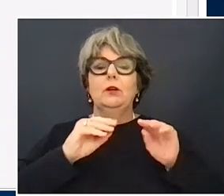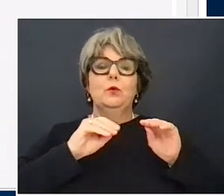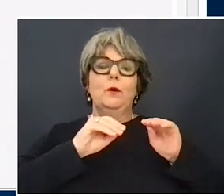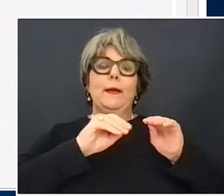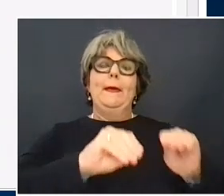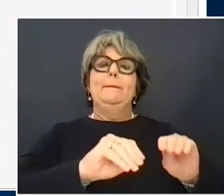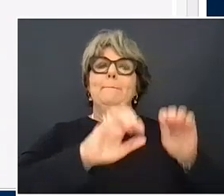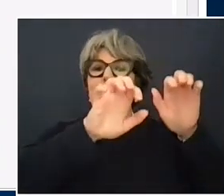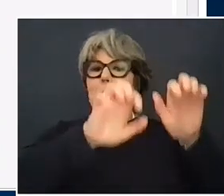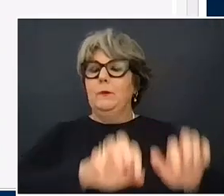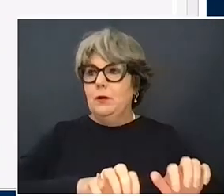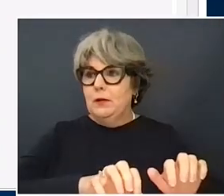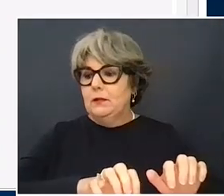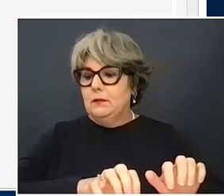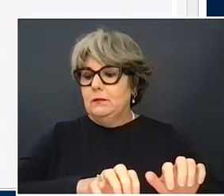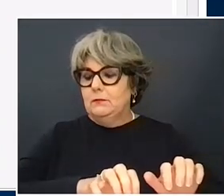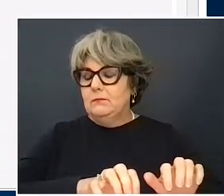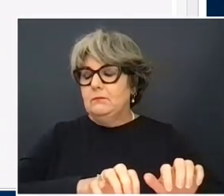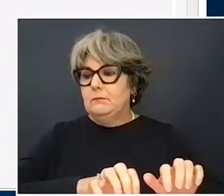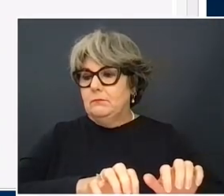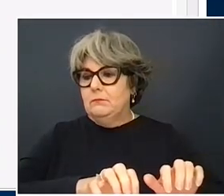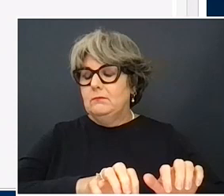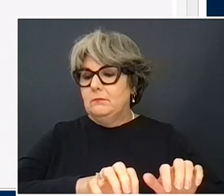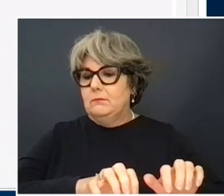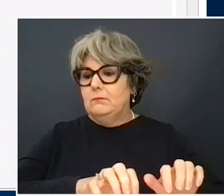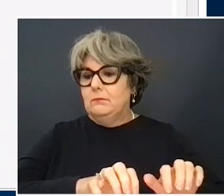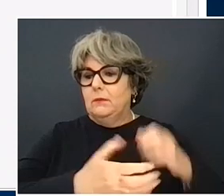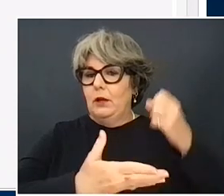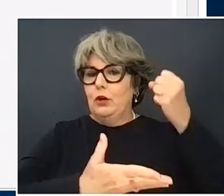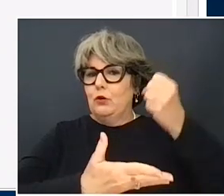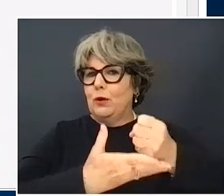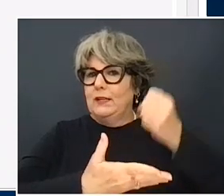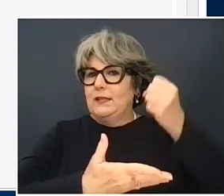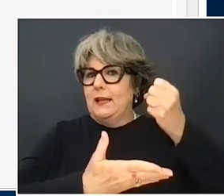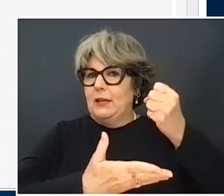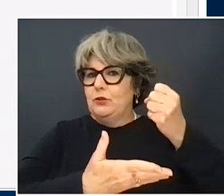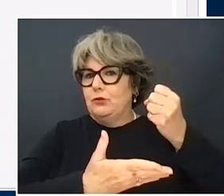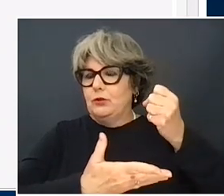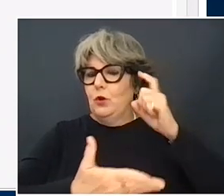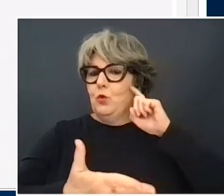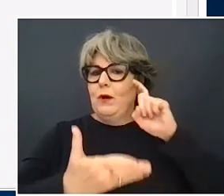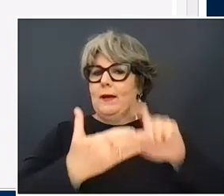kind of an unwieldy accreditation or recognition management system.